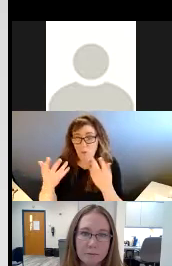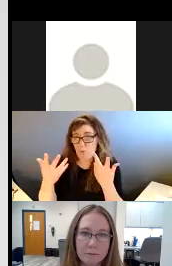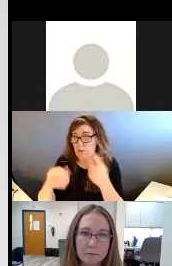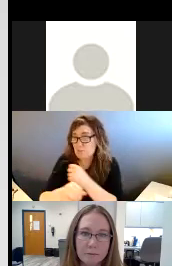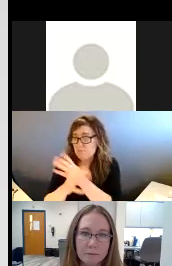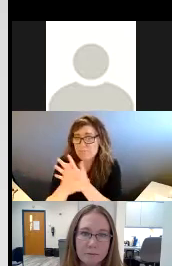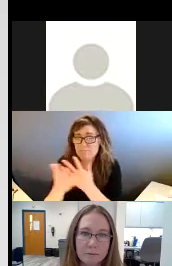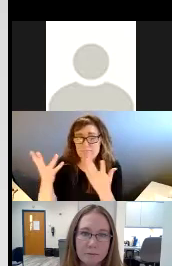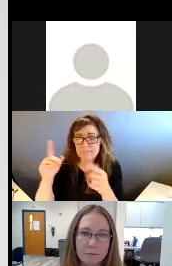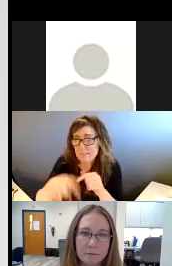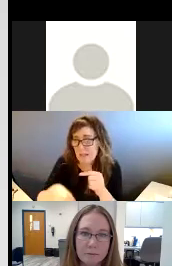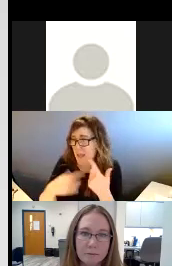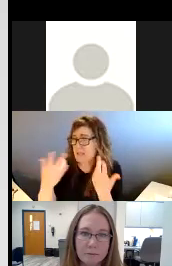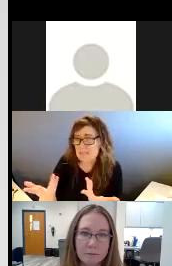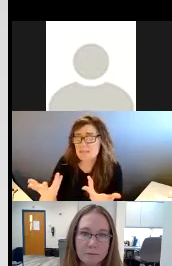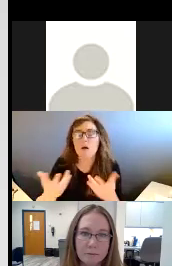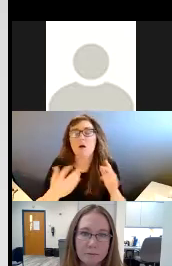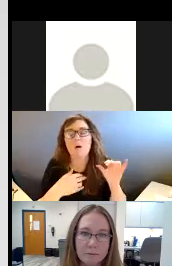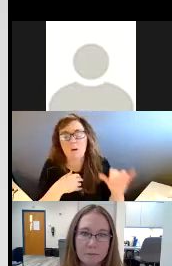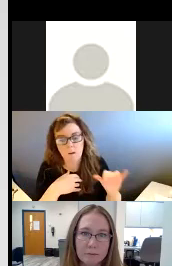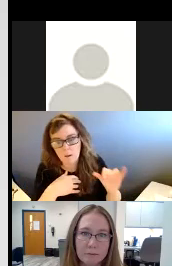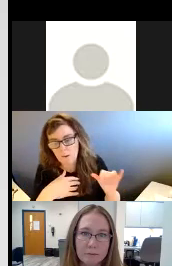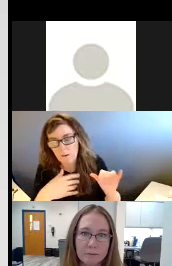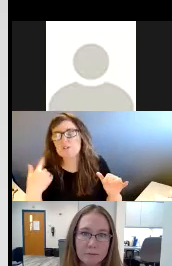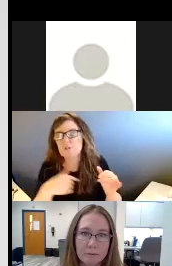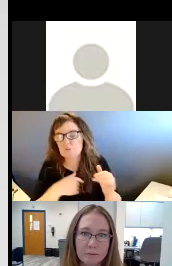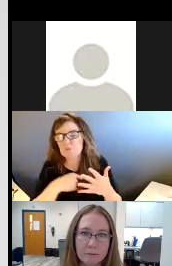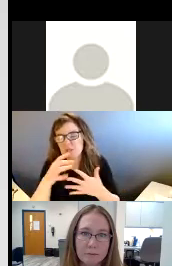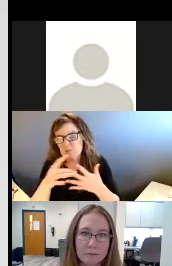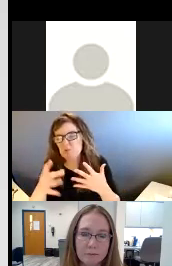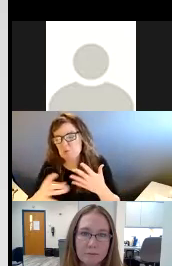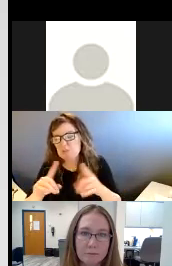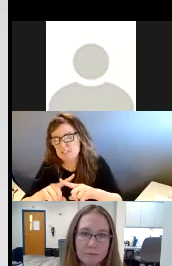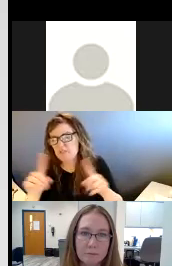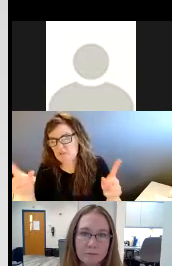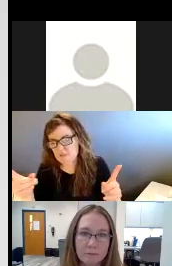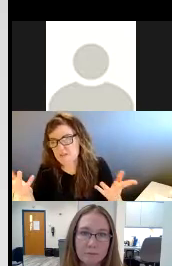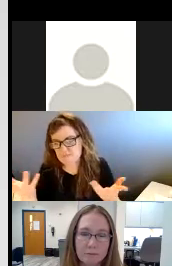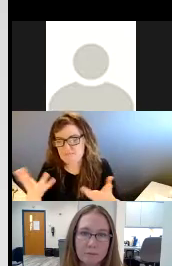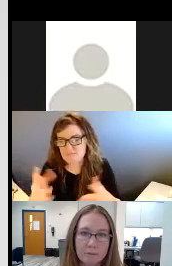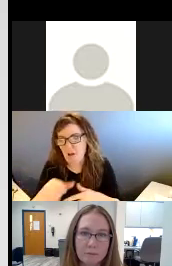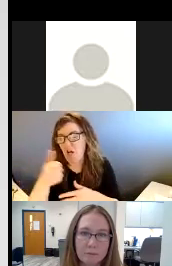PREFERENCE, THAT IS A TIME WE CHOOSE A DIFFERENT METHOD AS COMPARED TO THIS ONE.